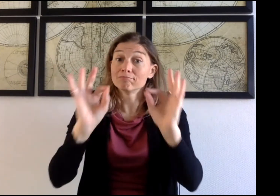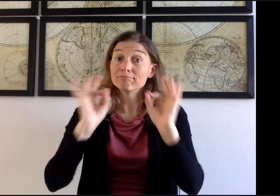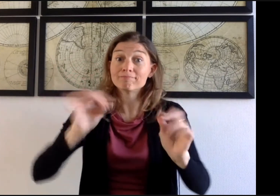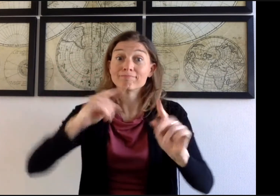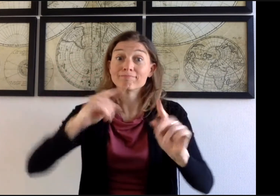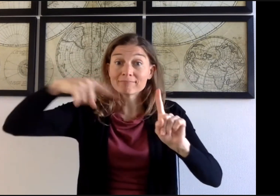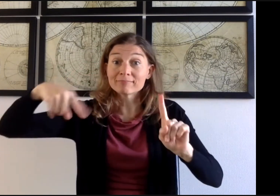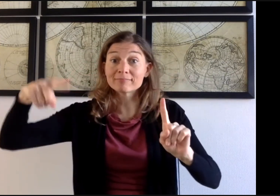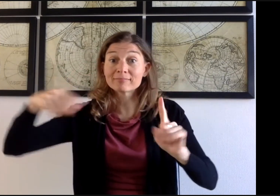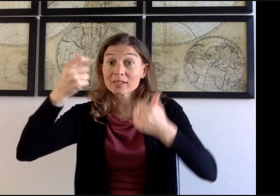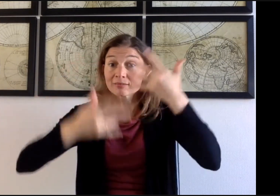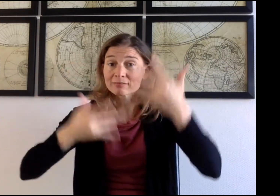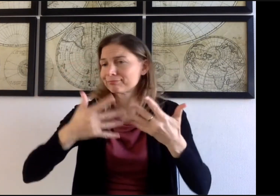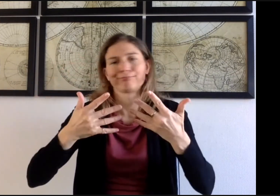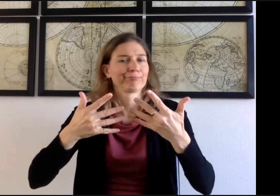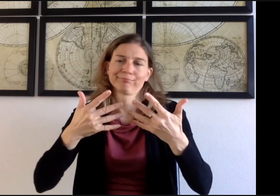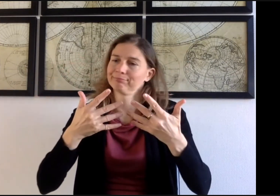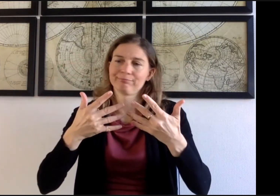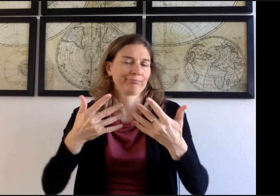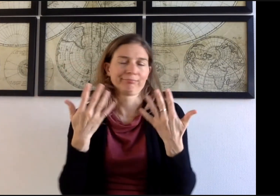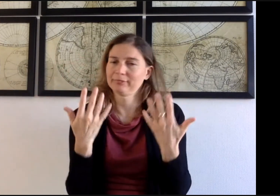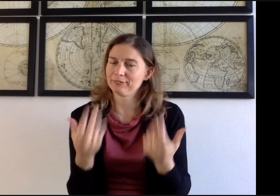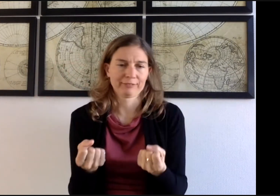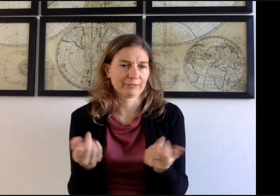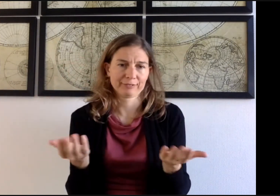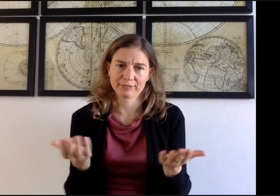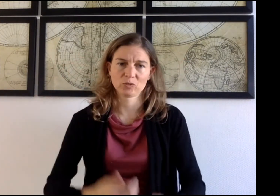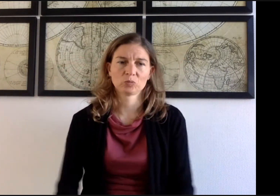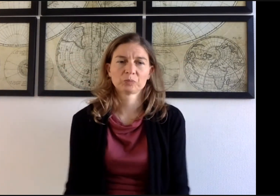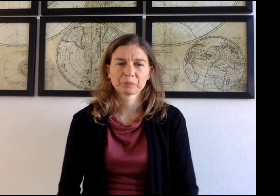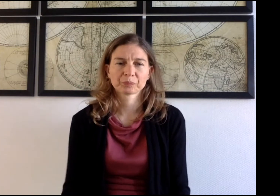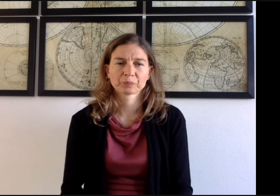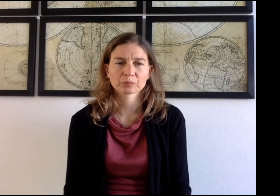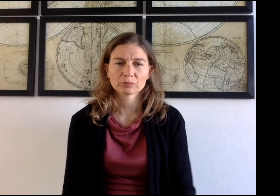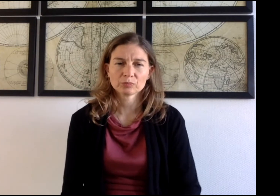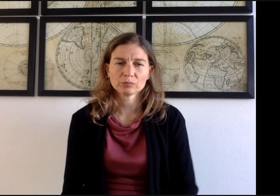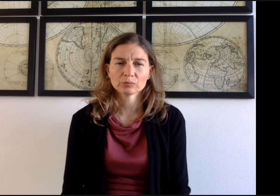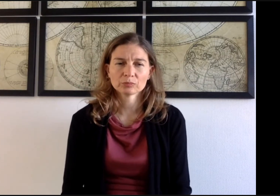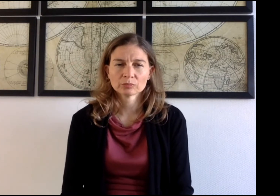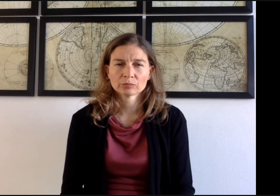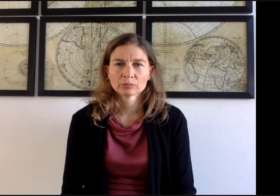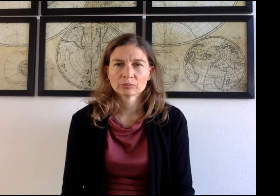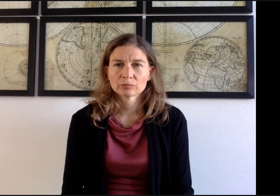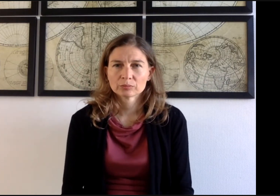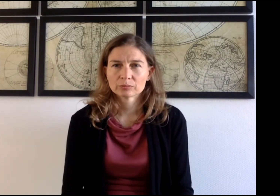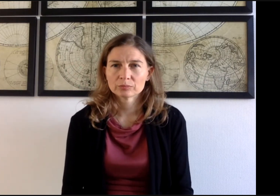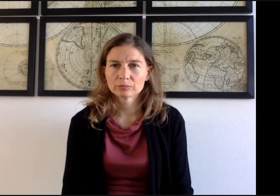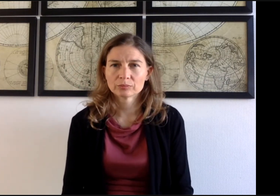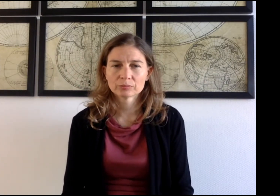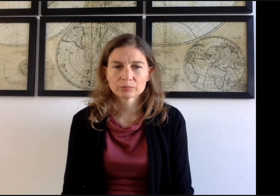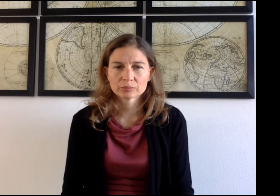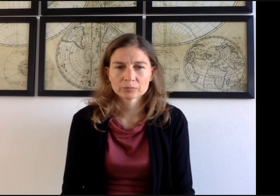The next issue I want to mention is the isolation measures have a disproportional impact on persons with disabilities.